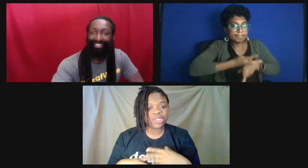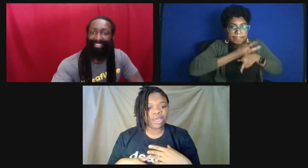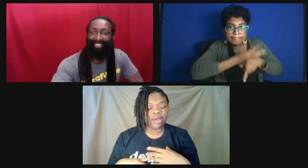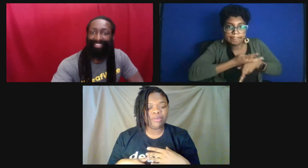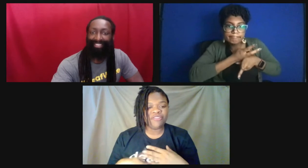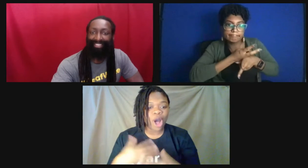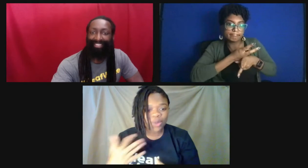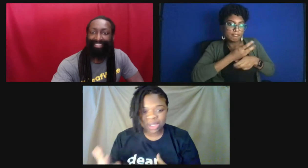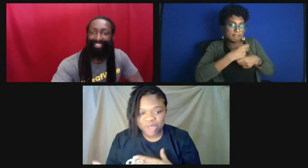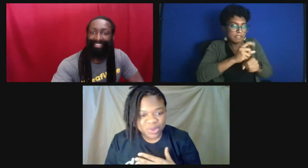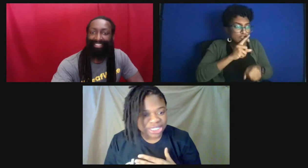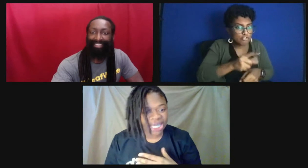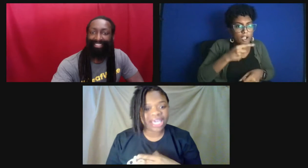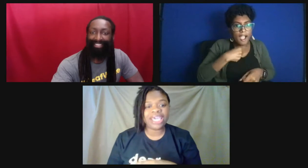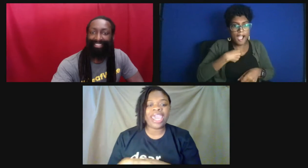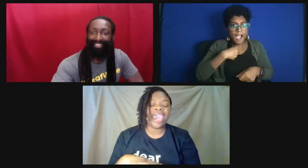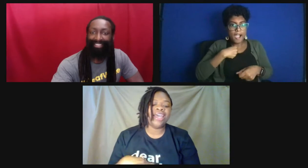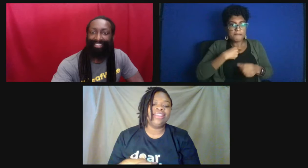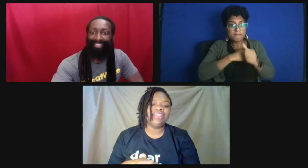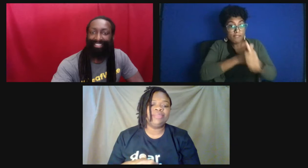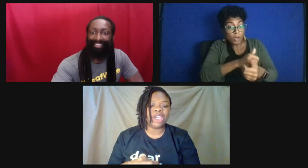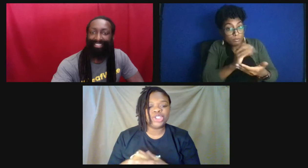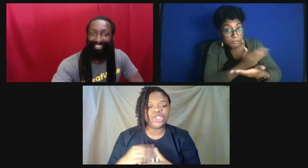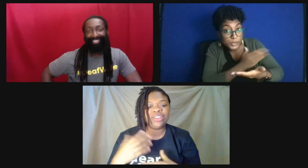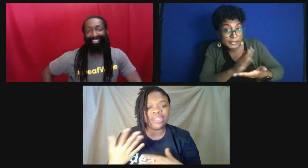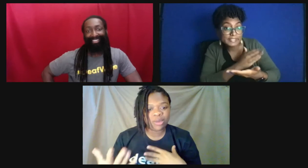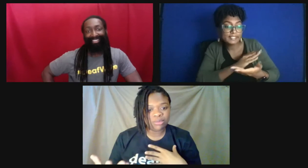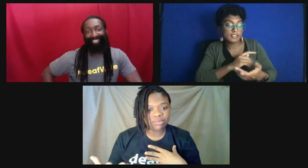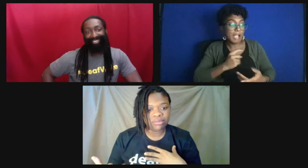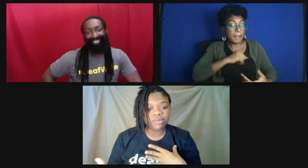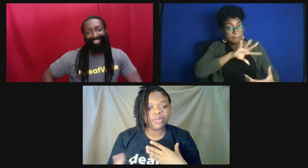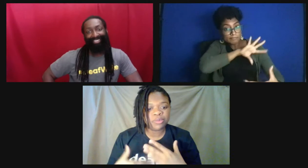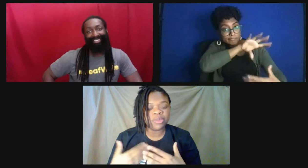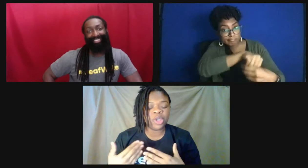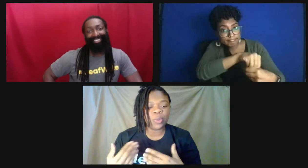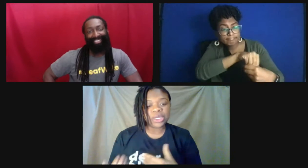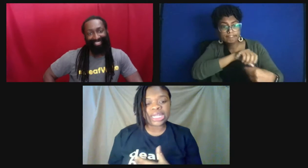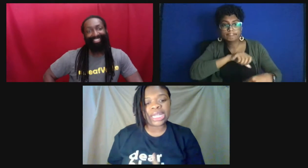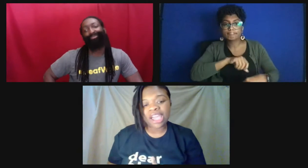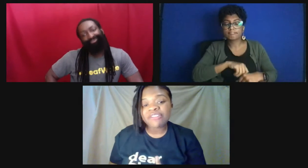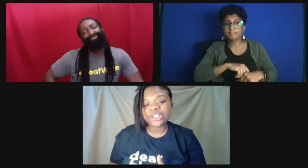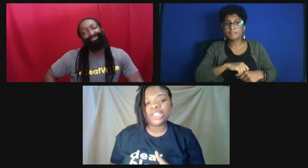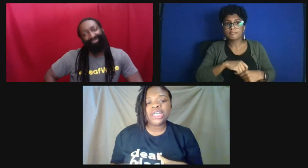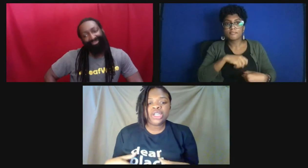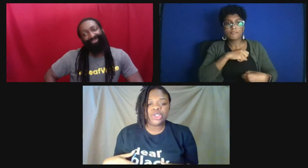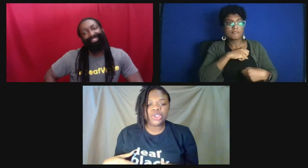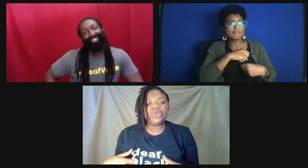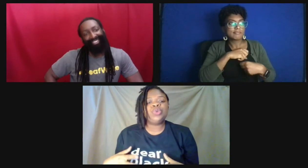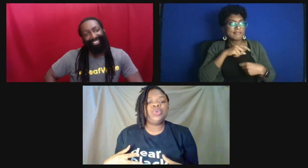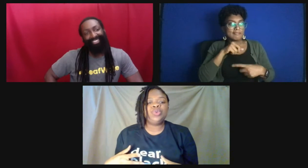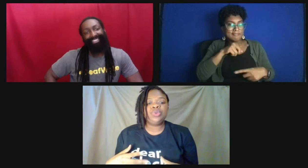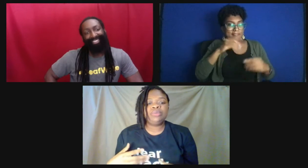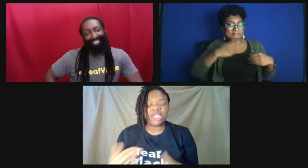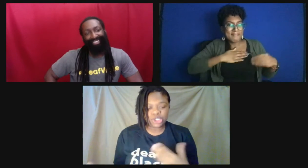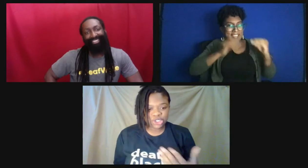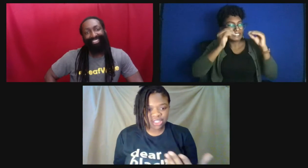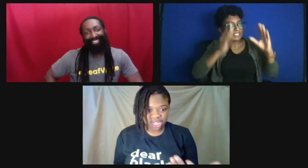I was following the music and making sure that they you know, put in an effort to make sure